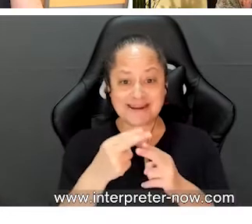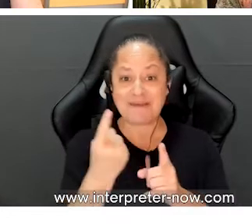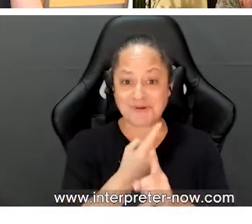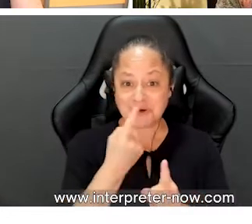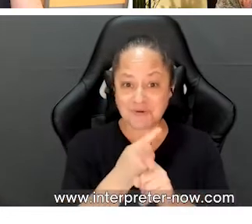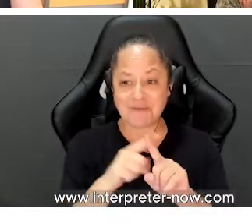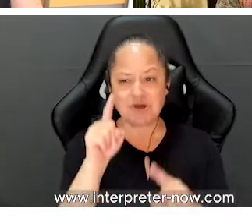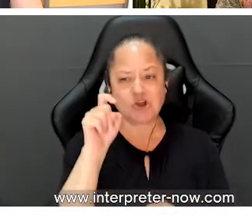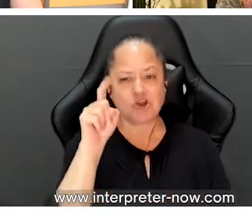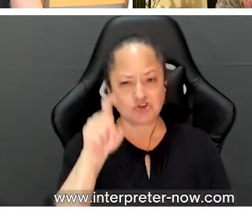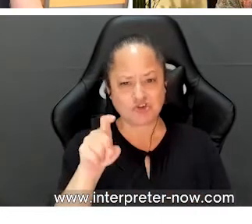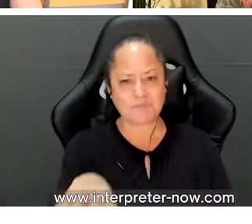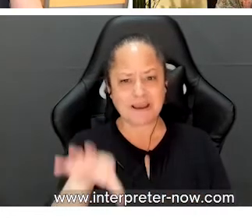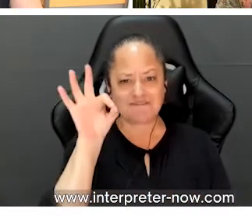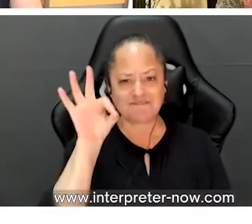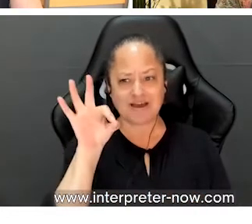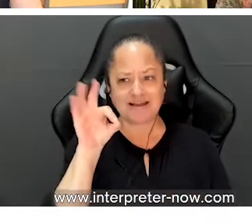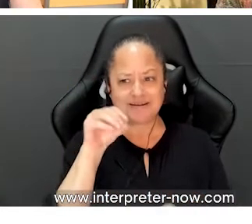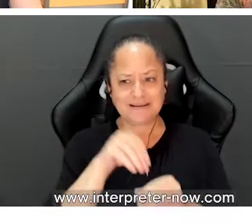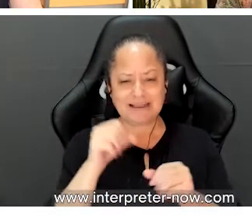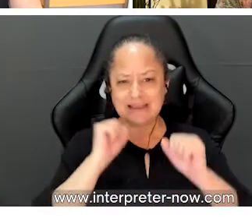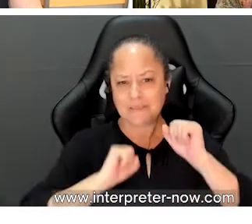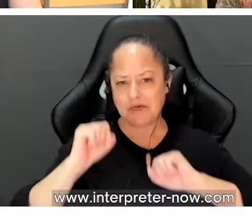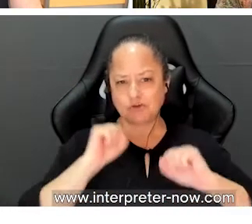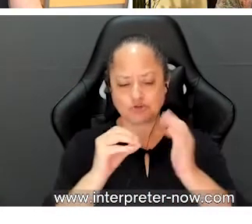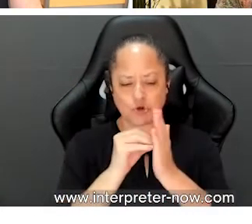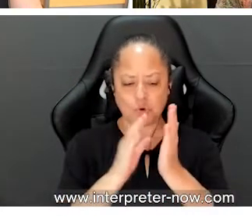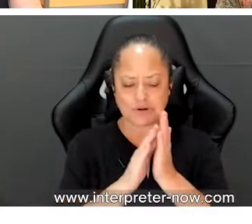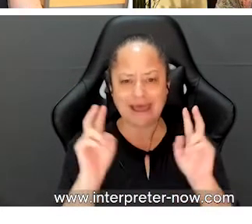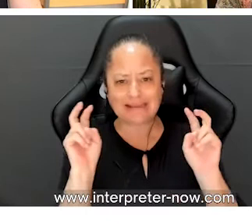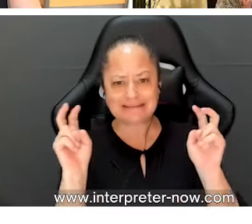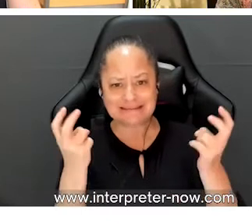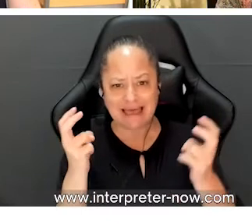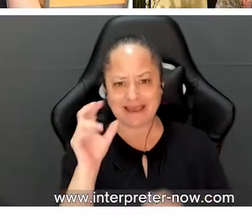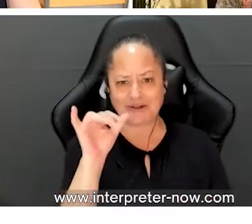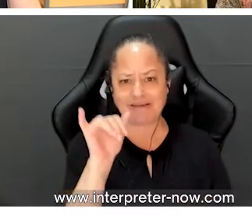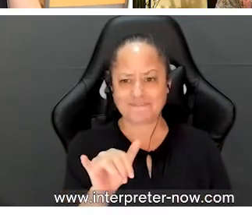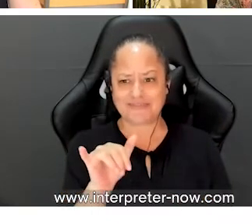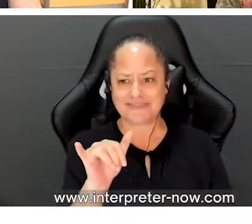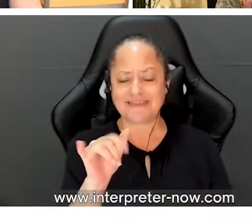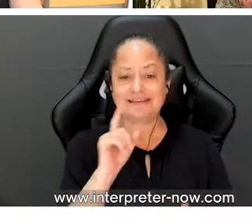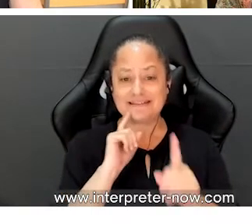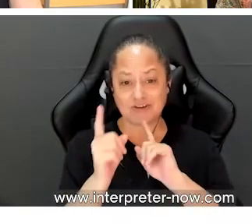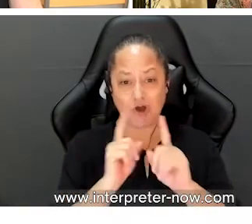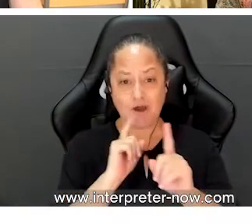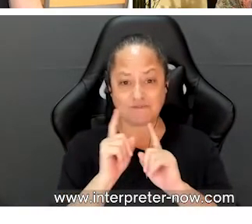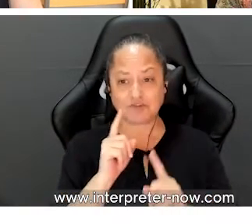But you should be able to find it again in the show notes and in the title of this conversation.